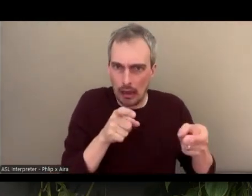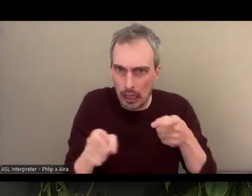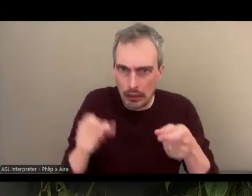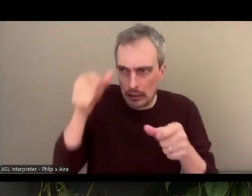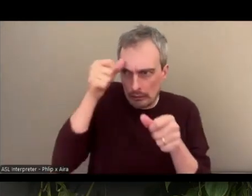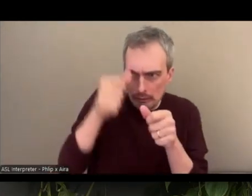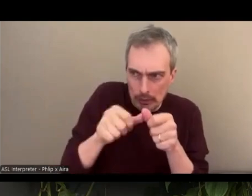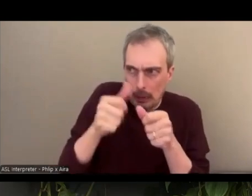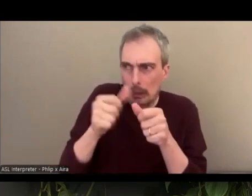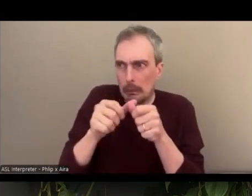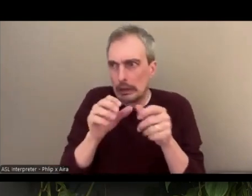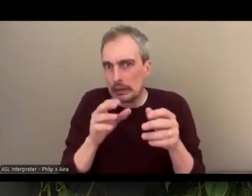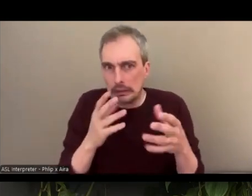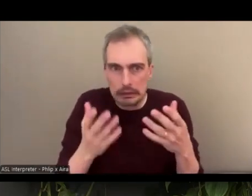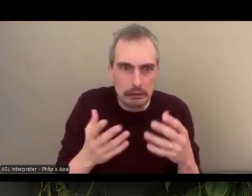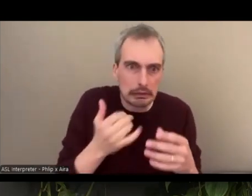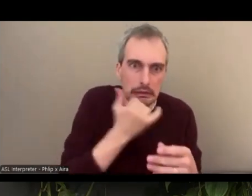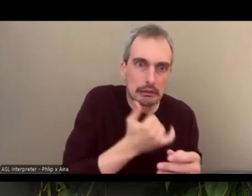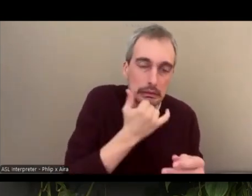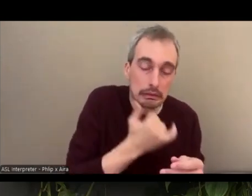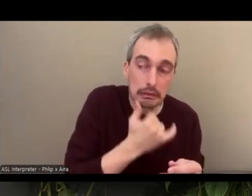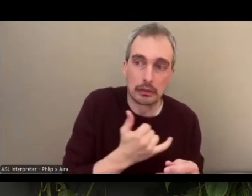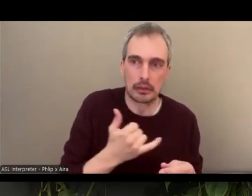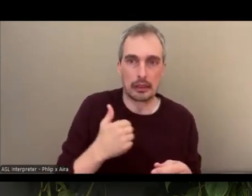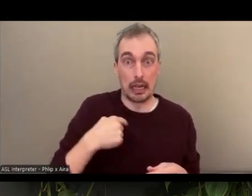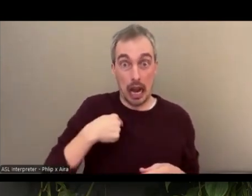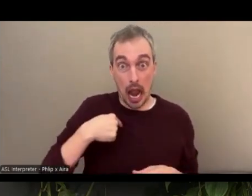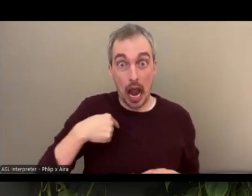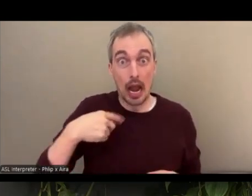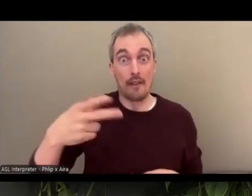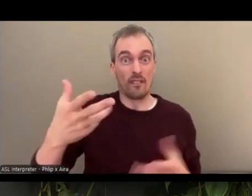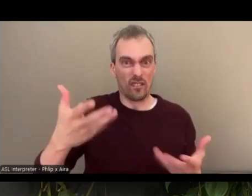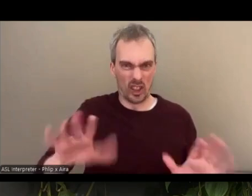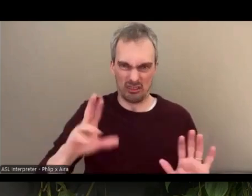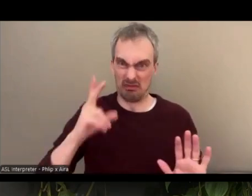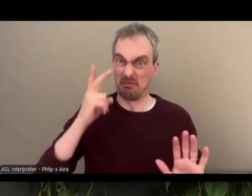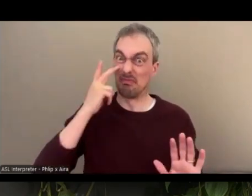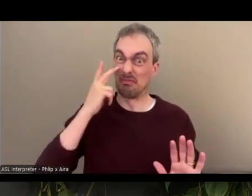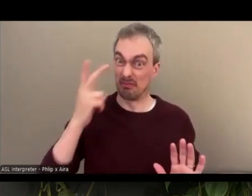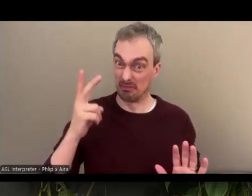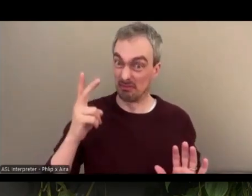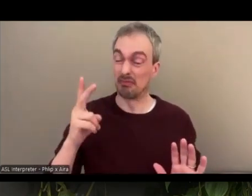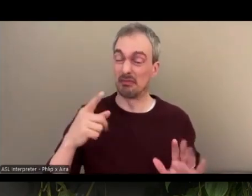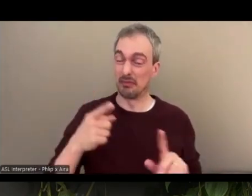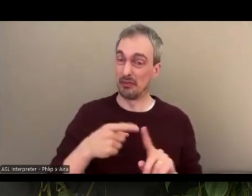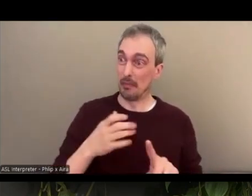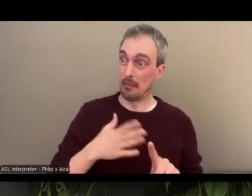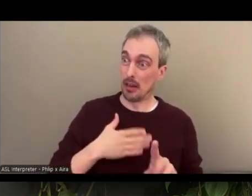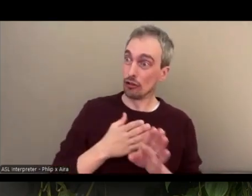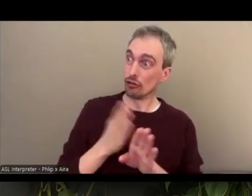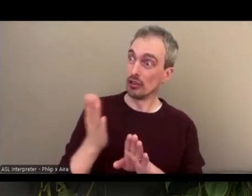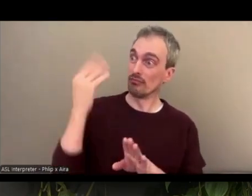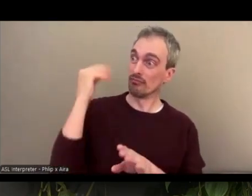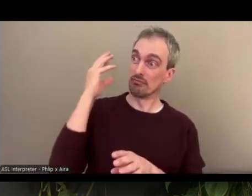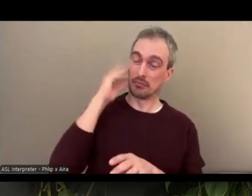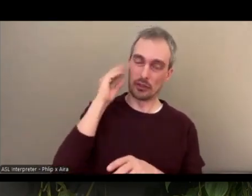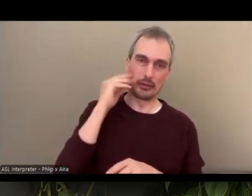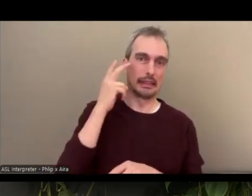And yes, I have in fact personally seen things go very sideways multiple times in my career, from doing things in the old kind of manual way.